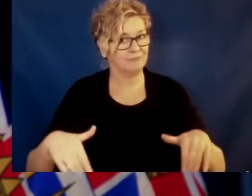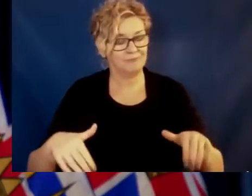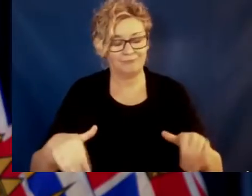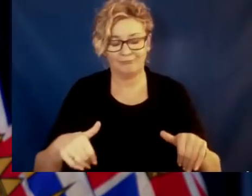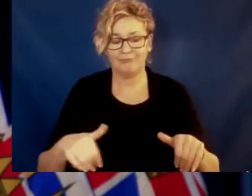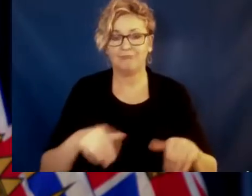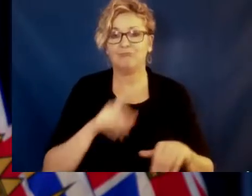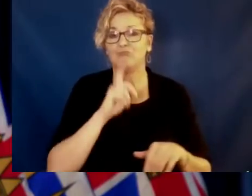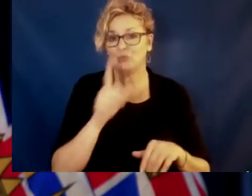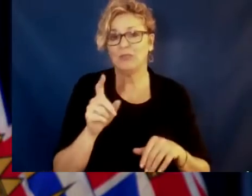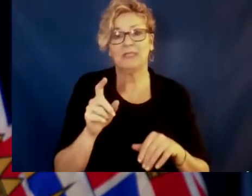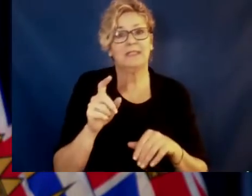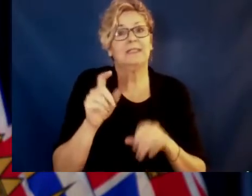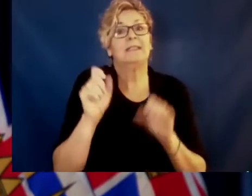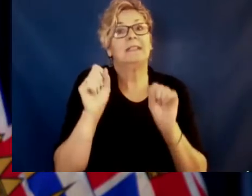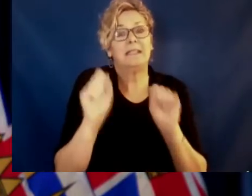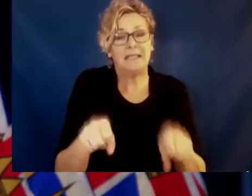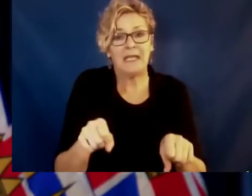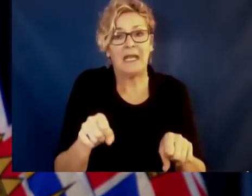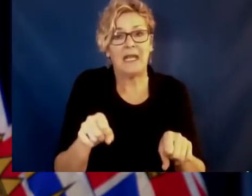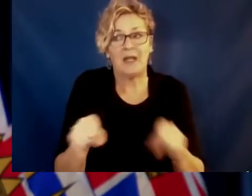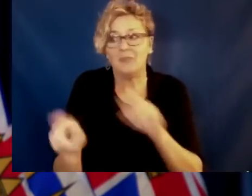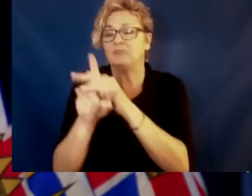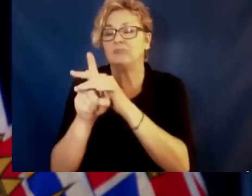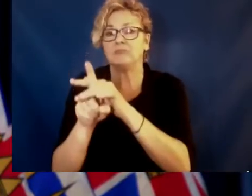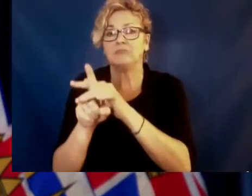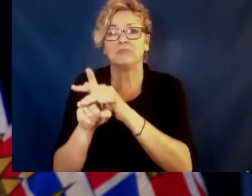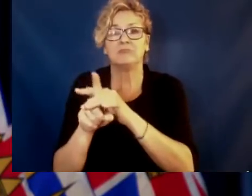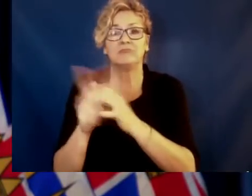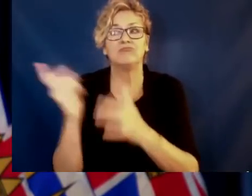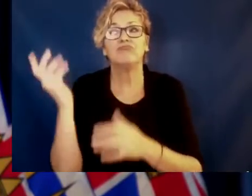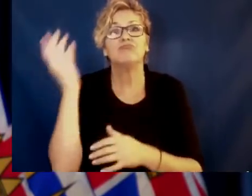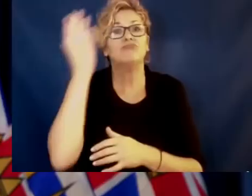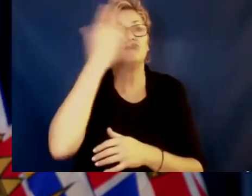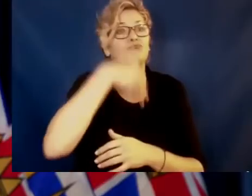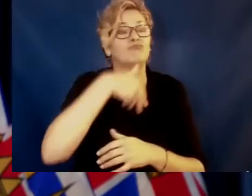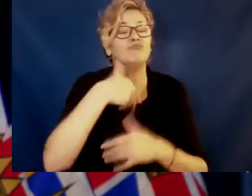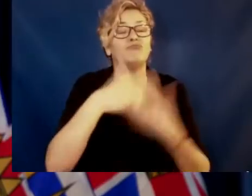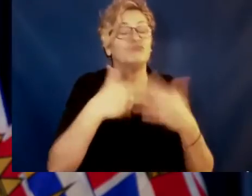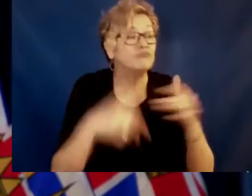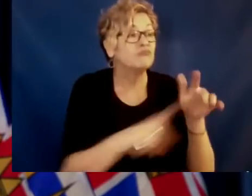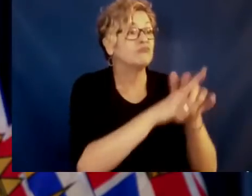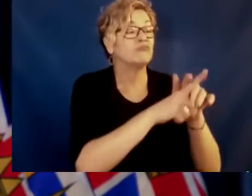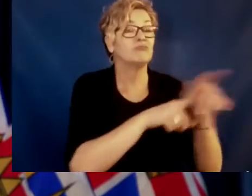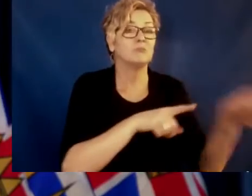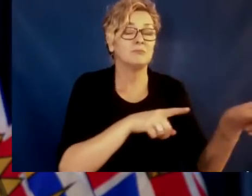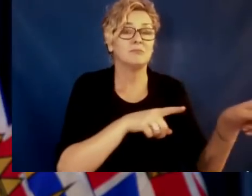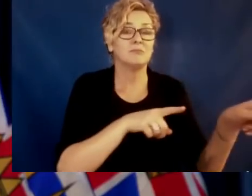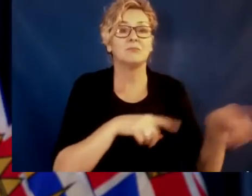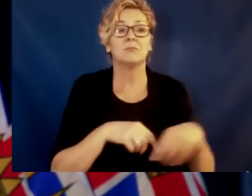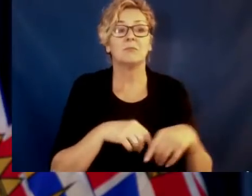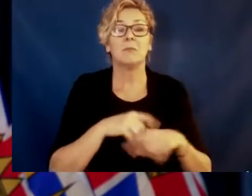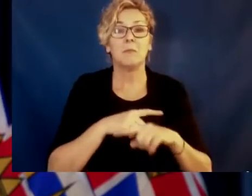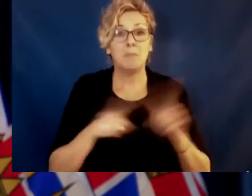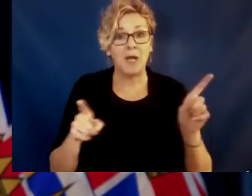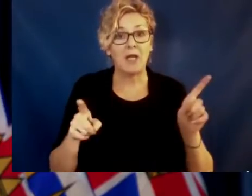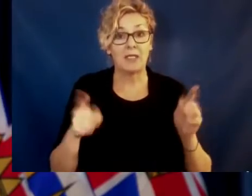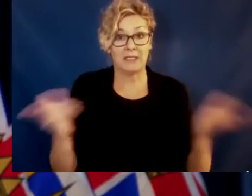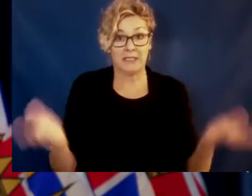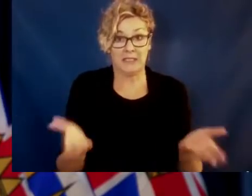around the province. Encouragingly, we in BC are not seeing exponential growth. We do have more